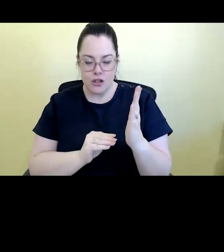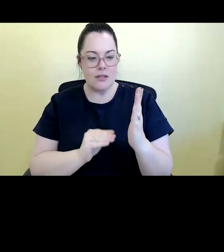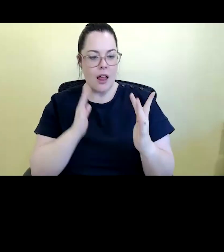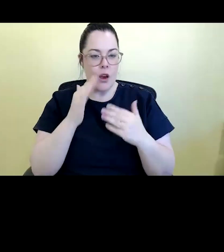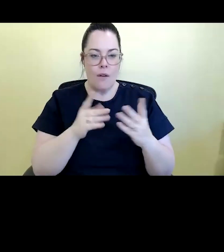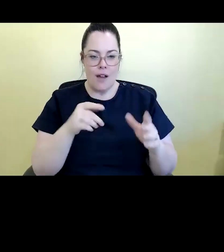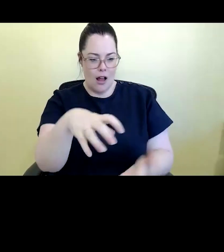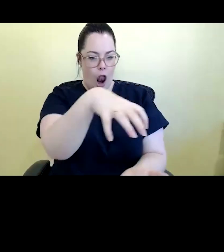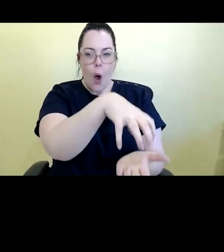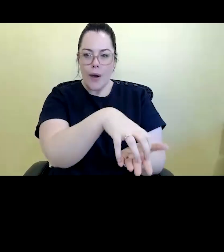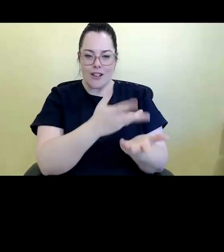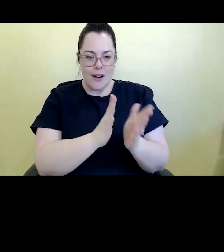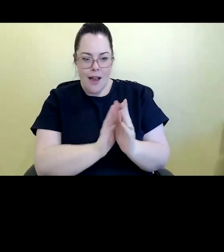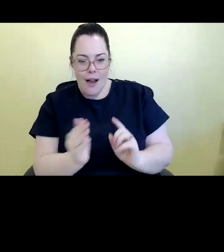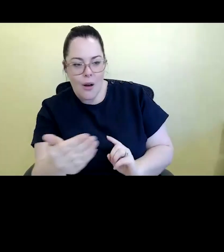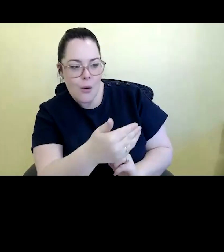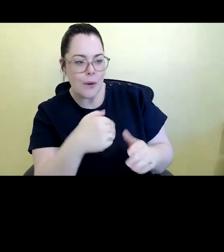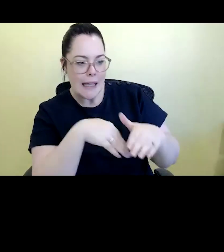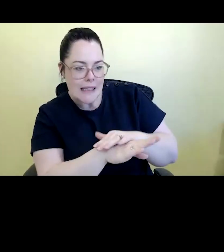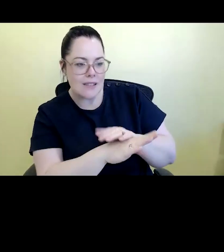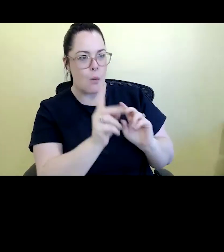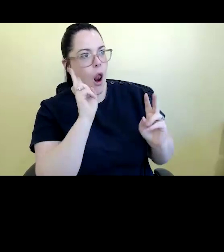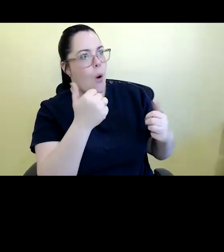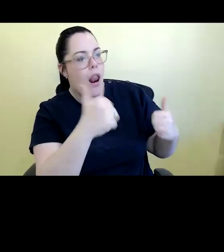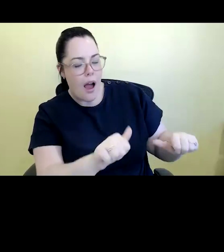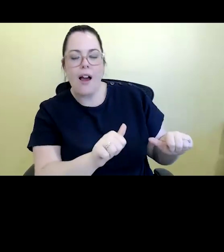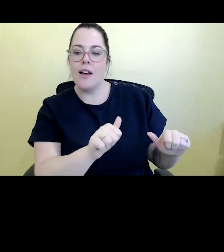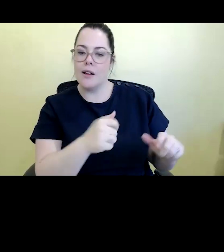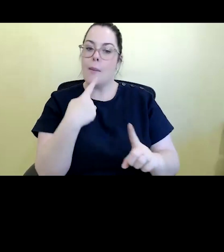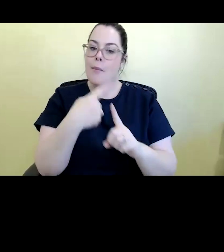that you consider audiences when you are writing your proposal. A public audience